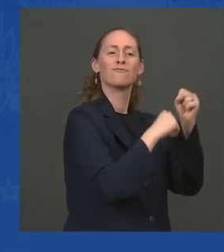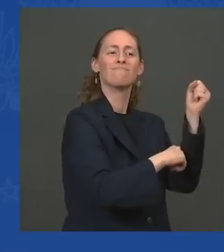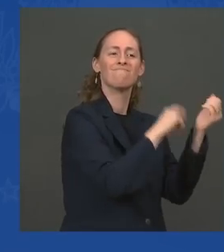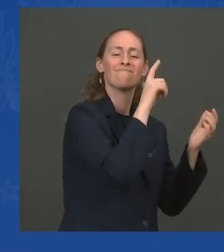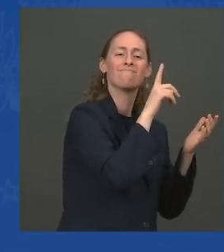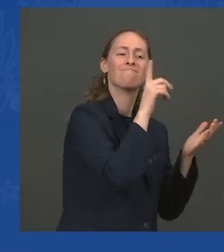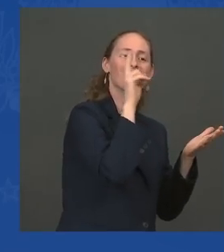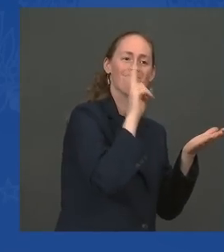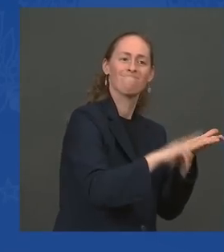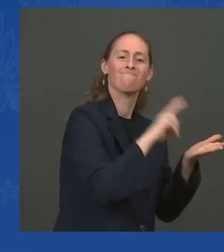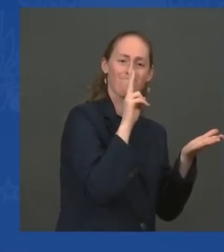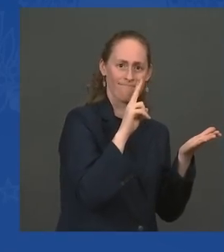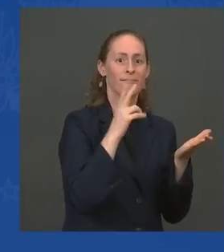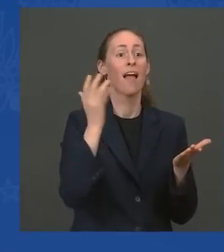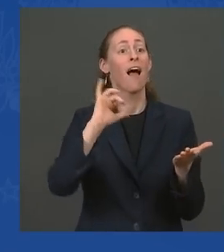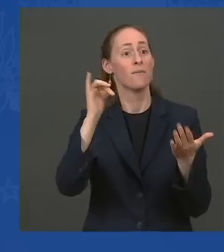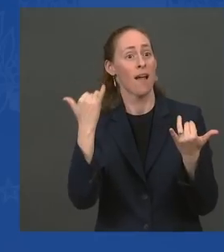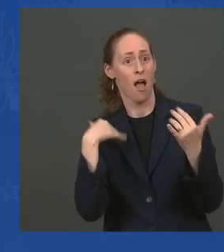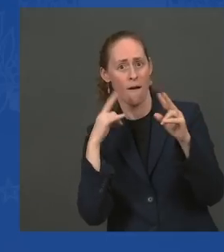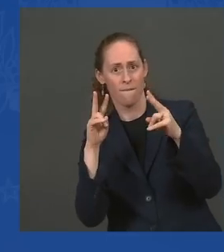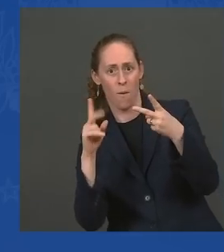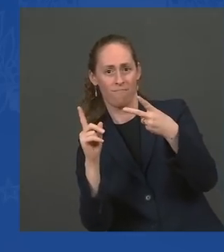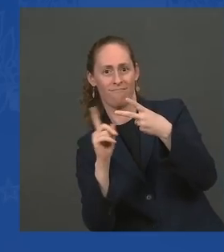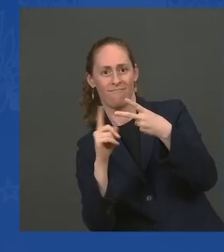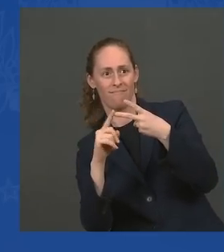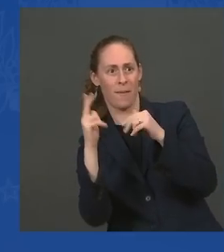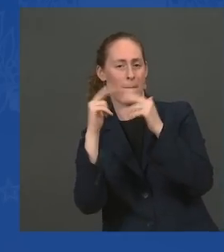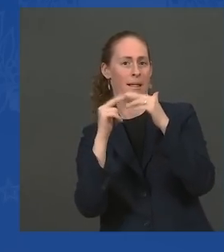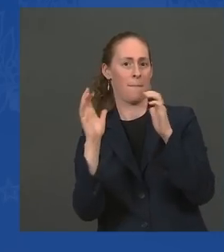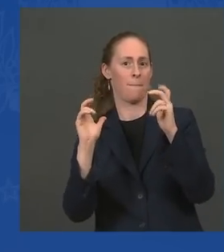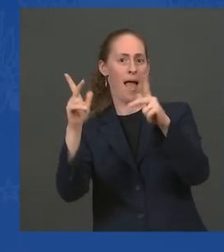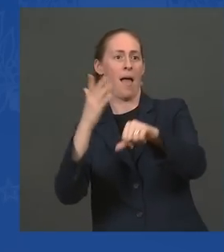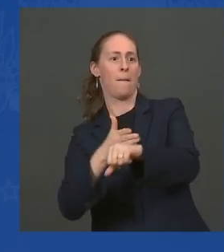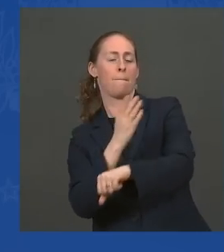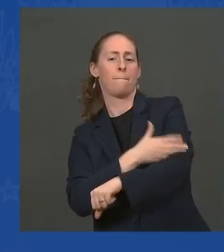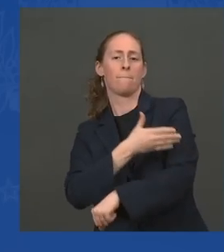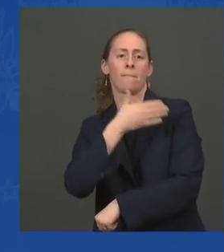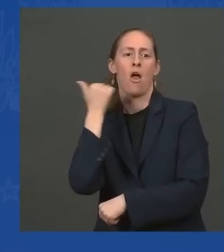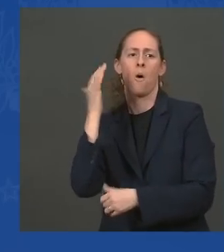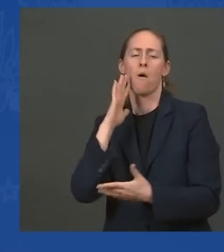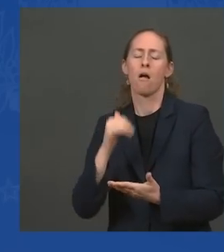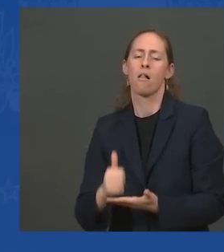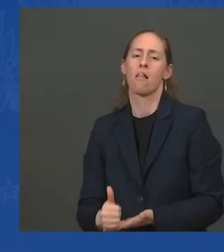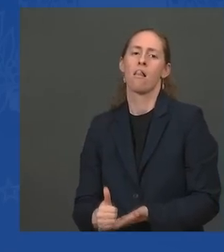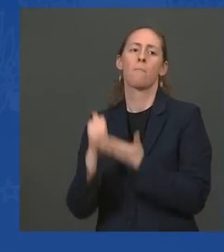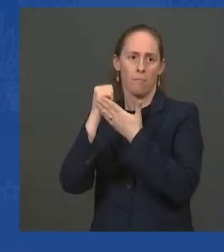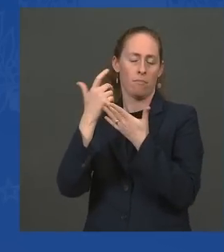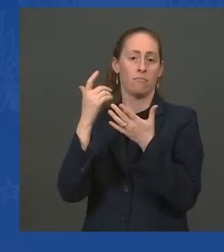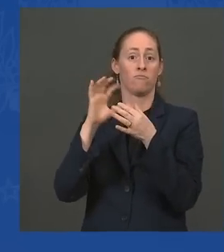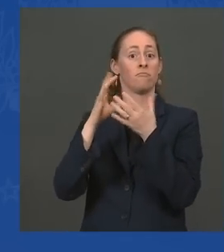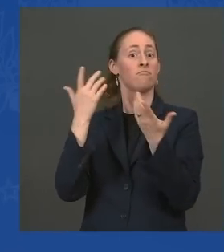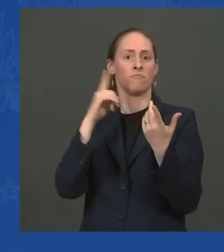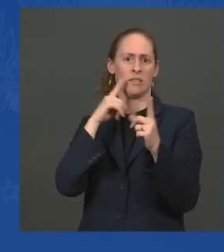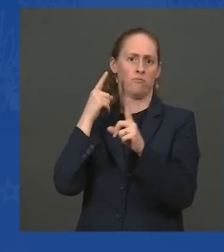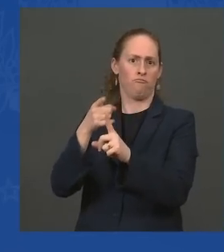transform the U.S. automotive industry and put us on an irreversible path to a zero emissions future.